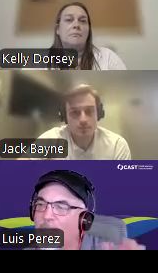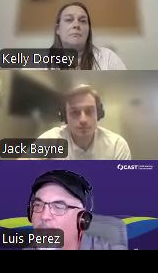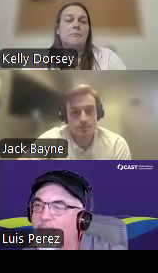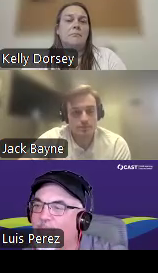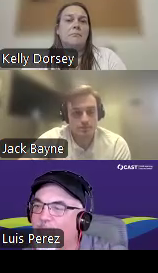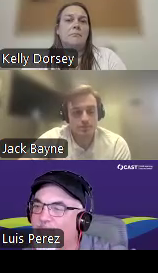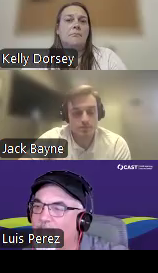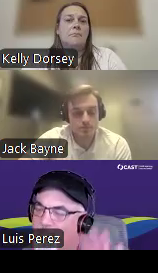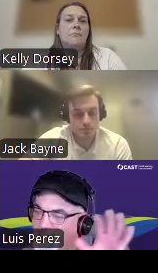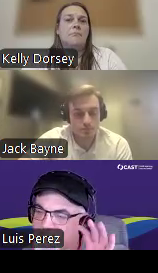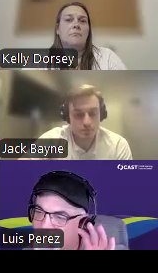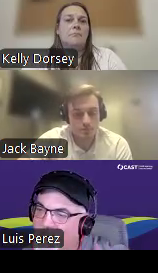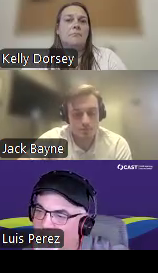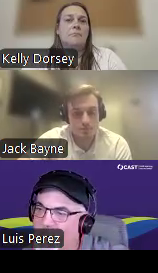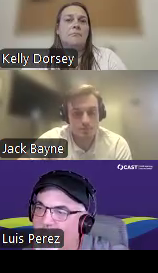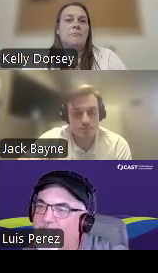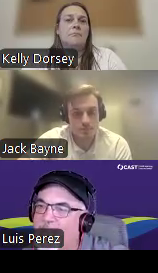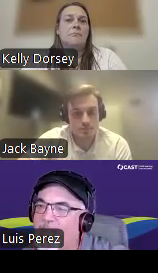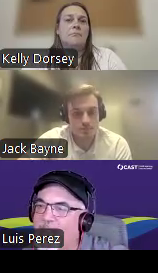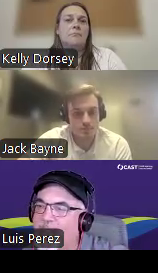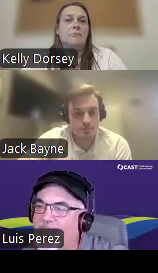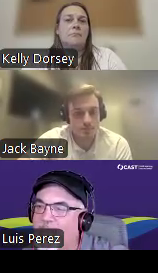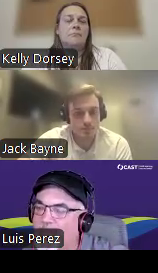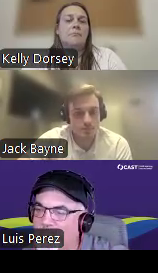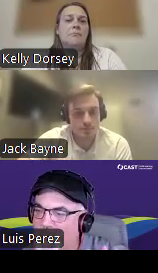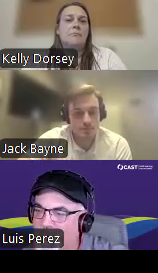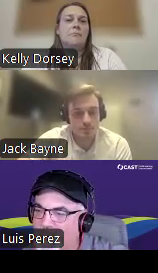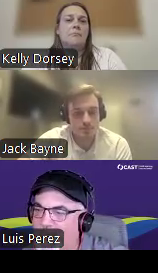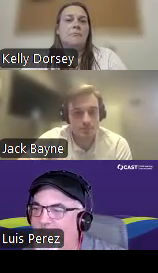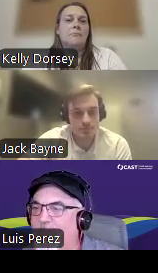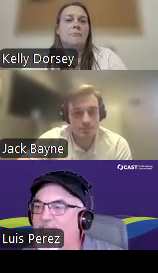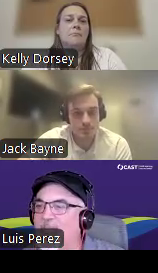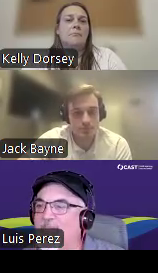use it, but let's be intentional about its use. And for me, asking that environmental